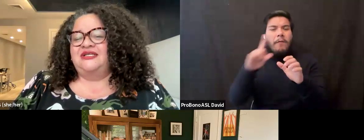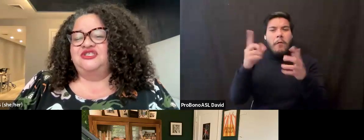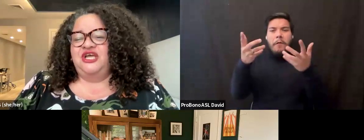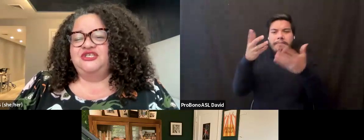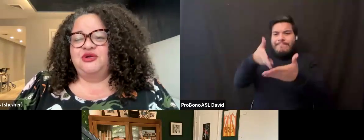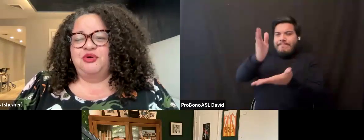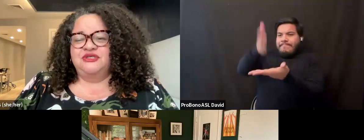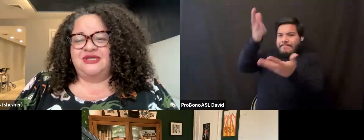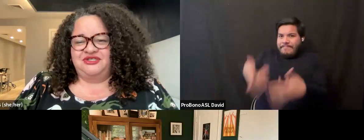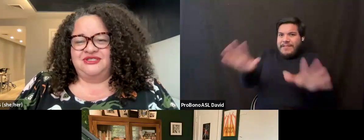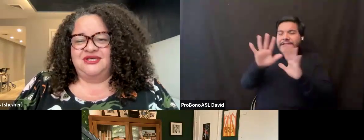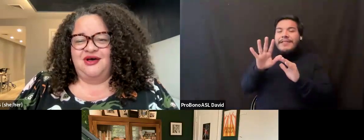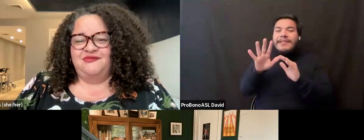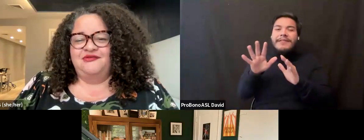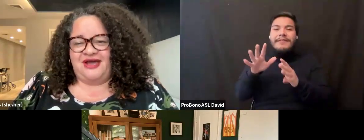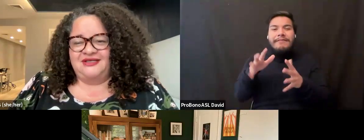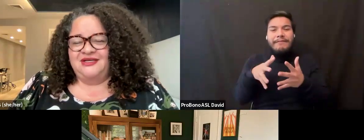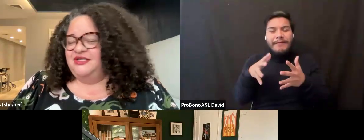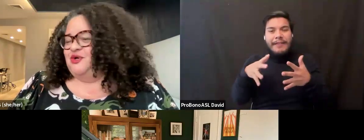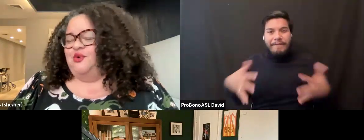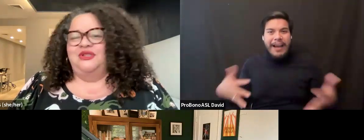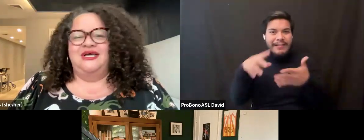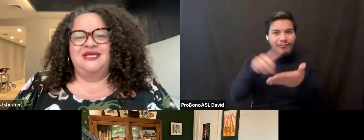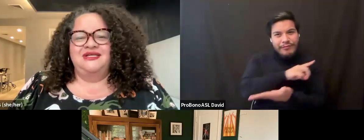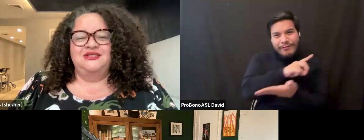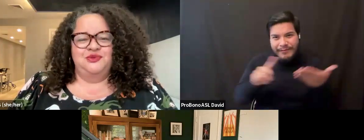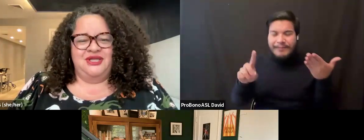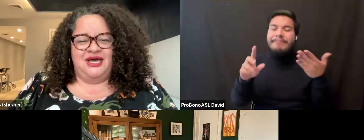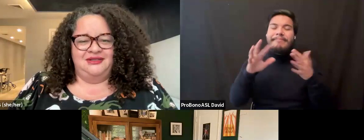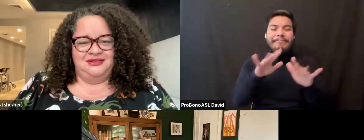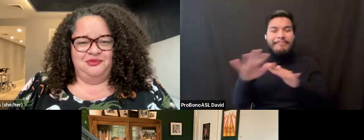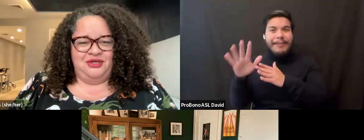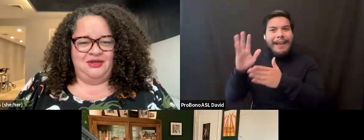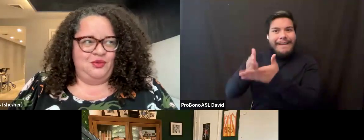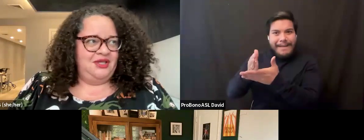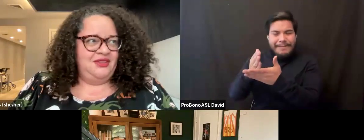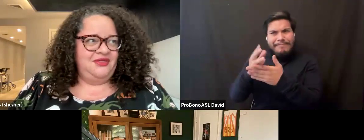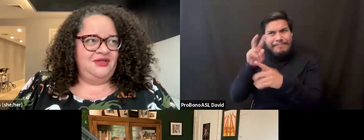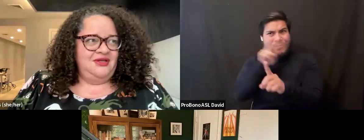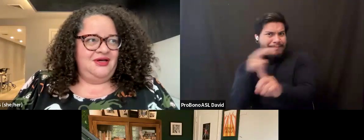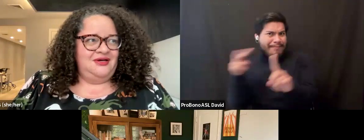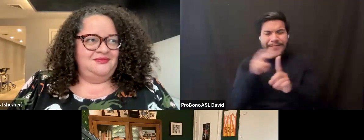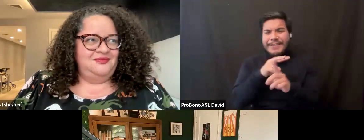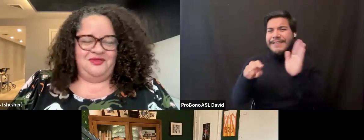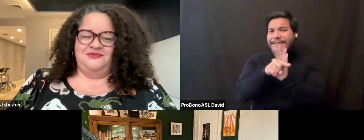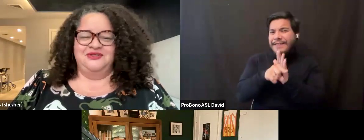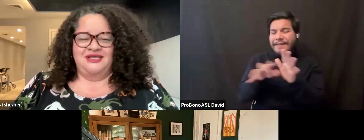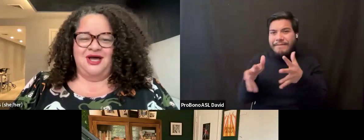and changing perceptions of fat. So let's get into doing that a little bit with our special guest,